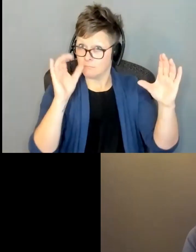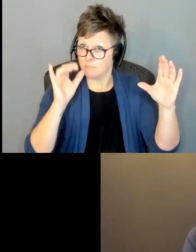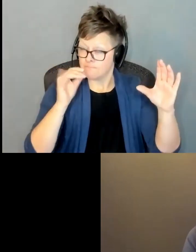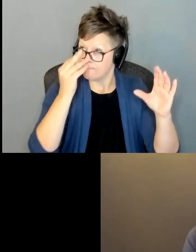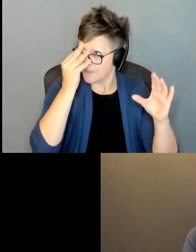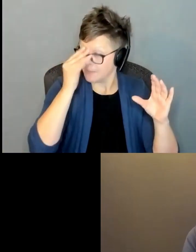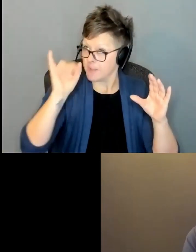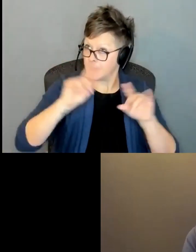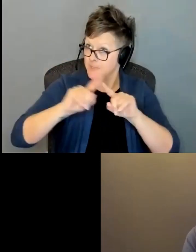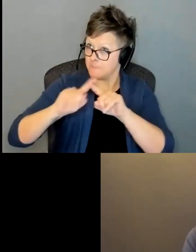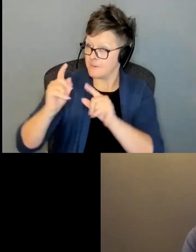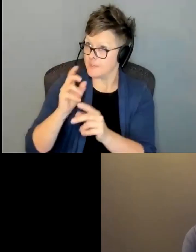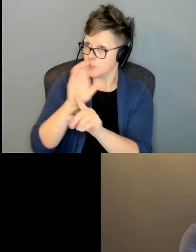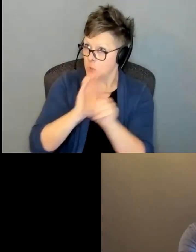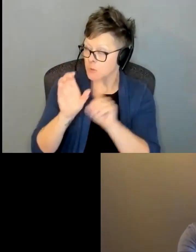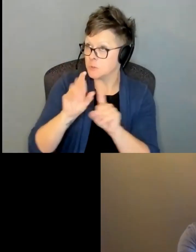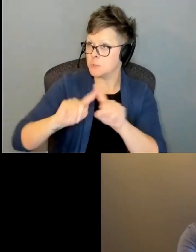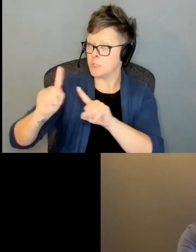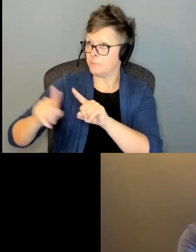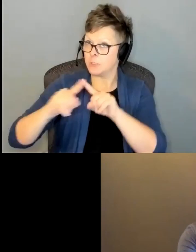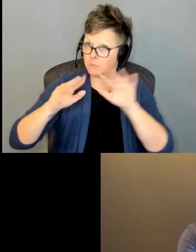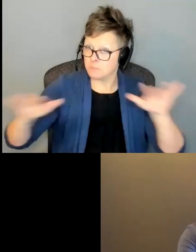in mind to allow the degree of comfort.